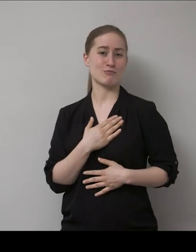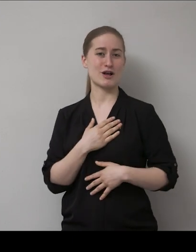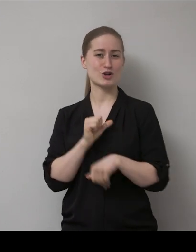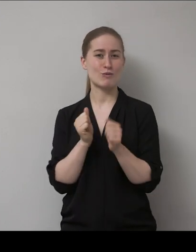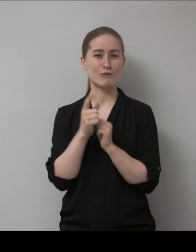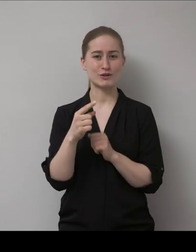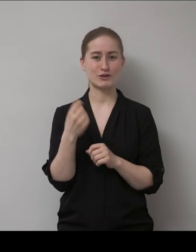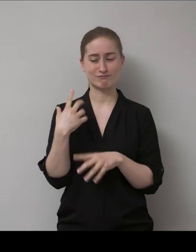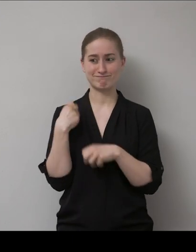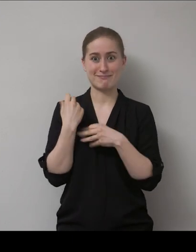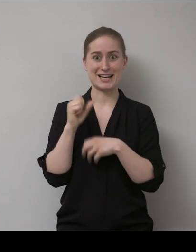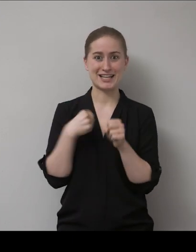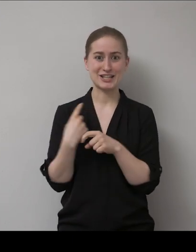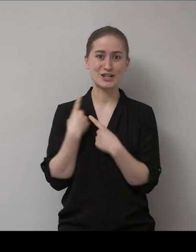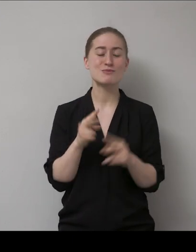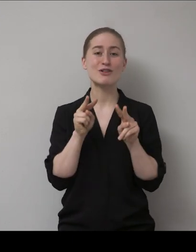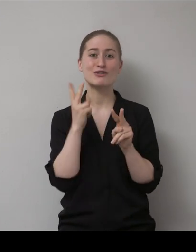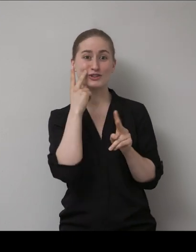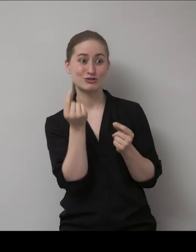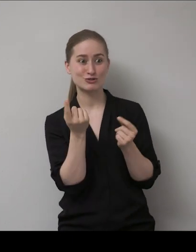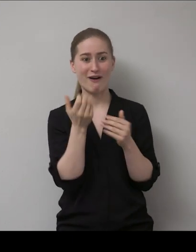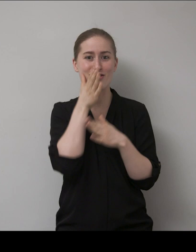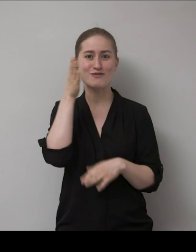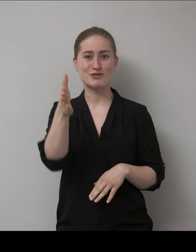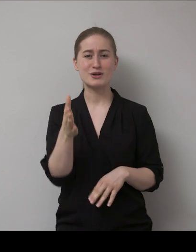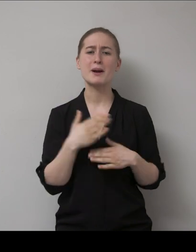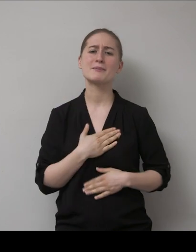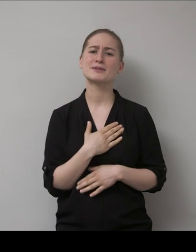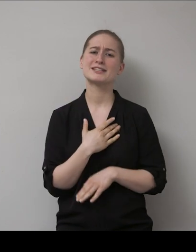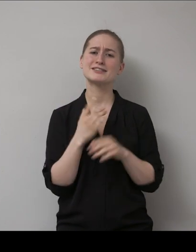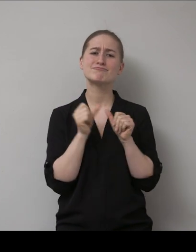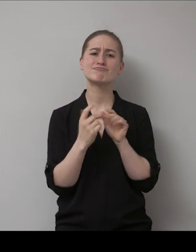and we look forward to seeing what you do in the future. Please stay in touch, and good luck.